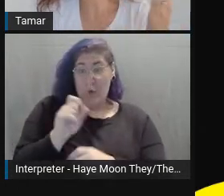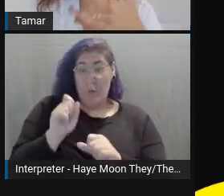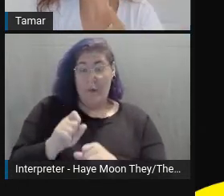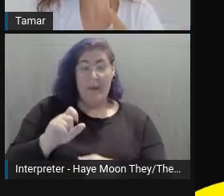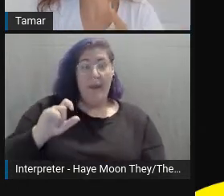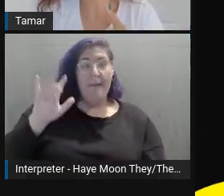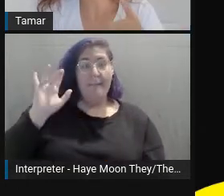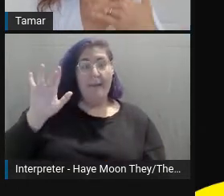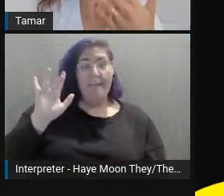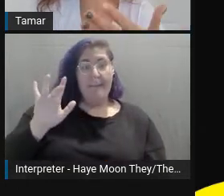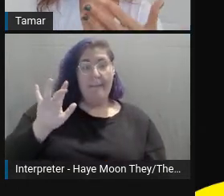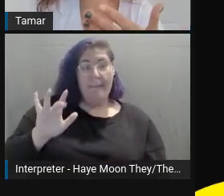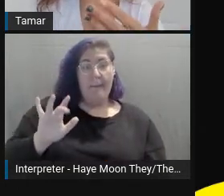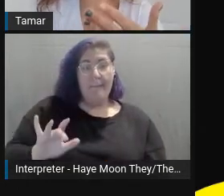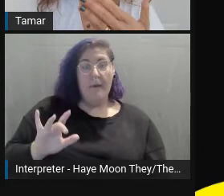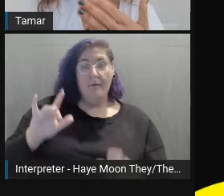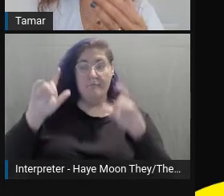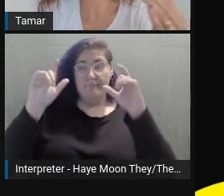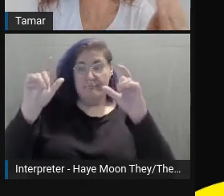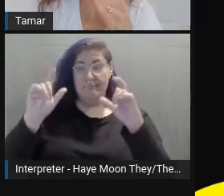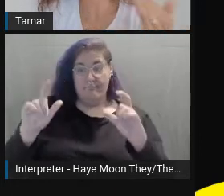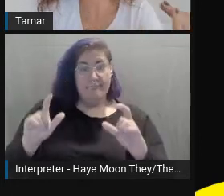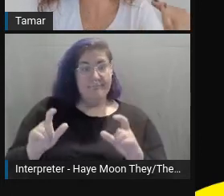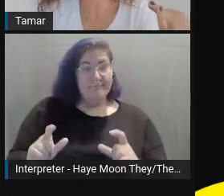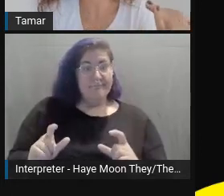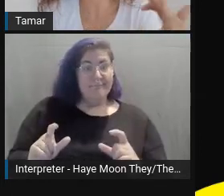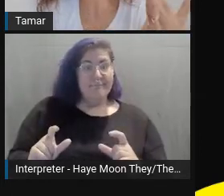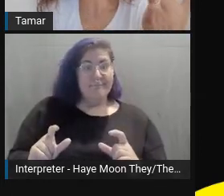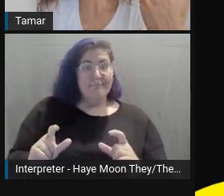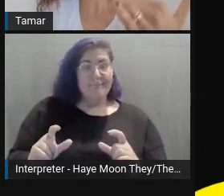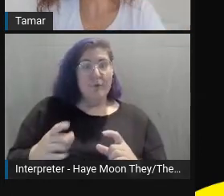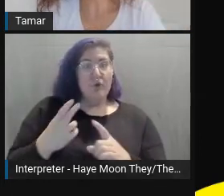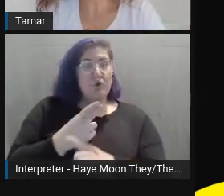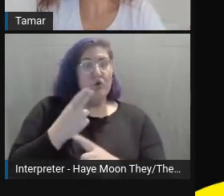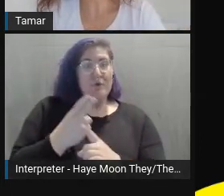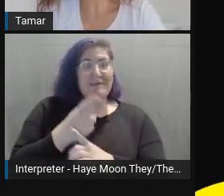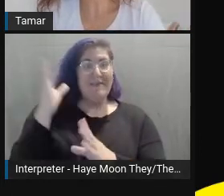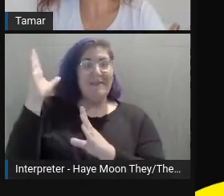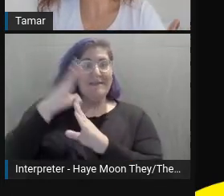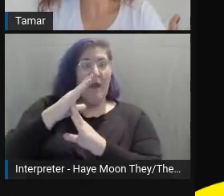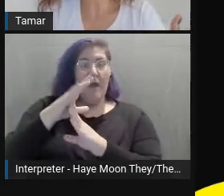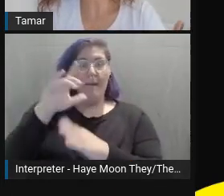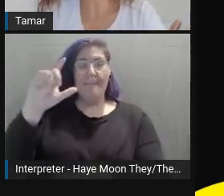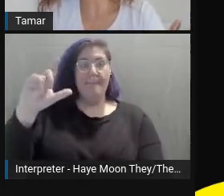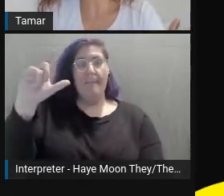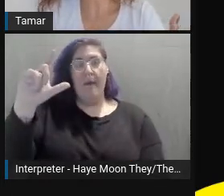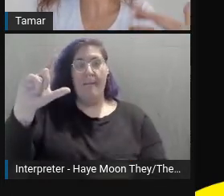and from the top menu, open up the dropdown menu,